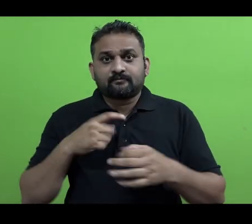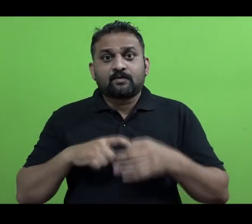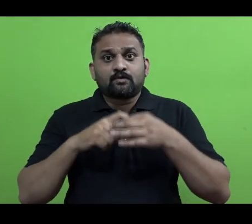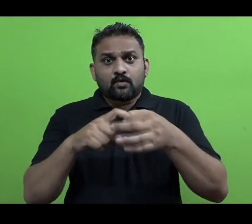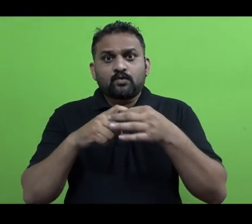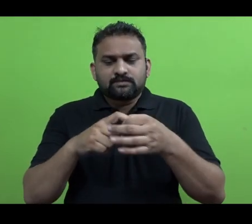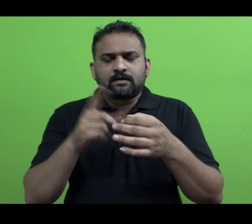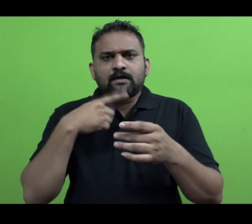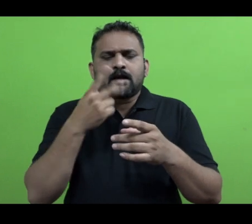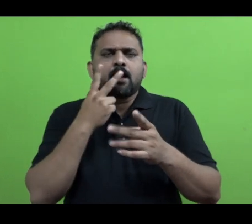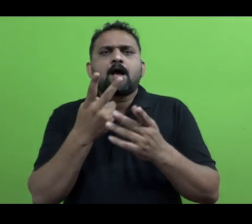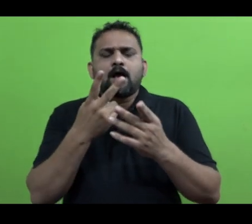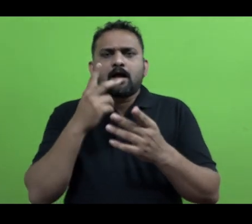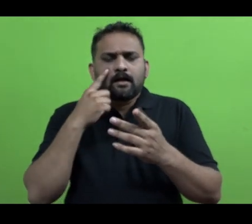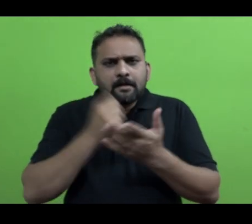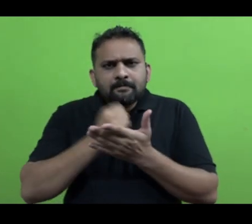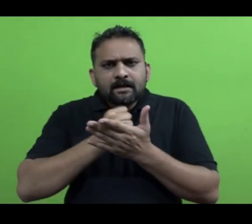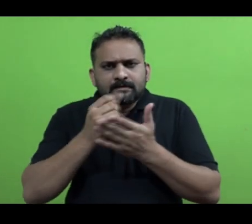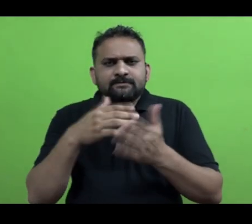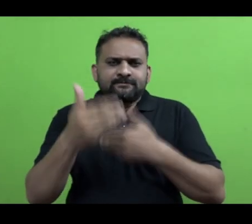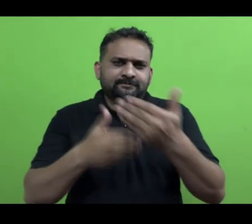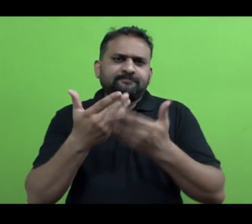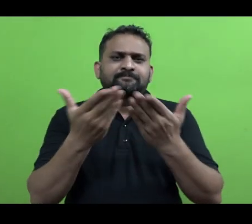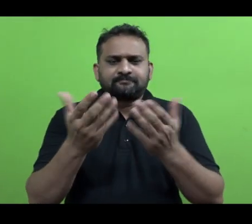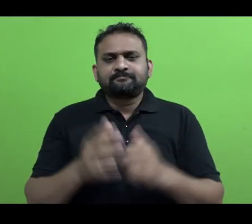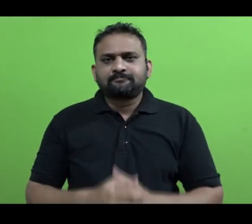are two sums that we can use to revise these skills.